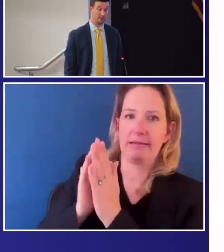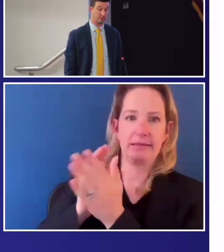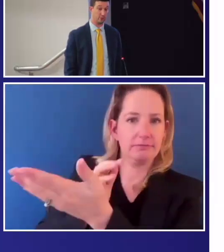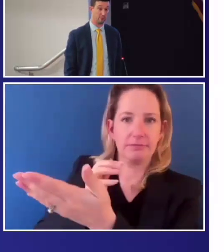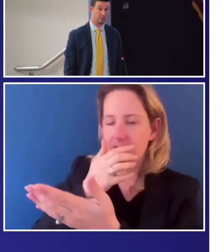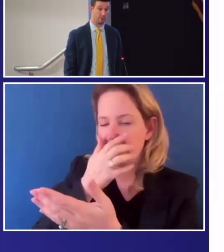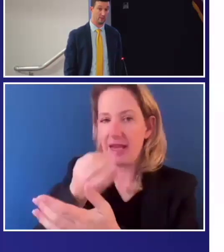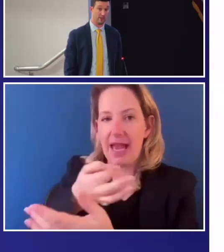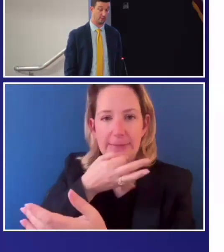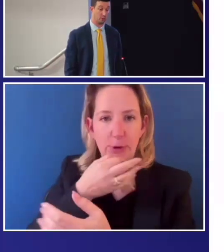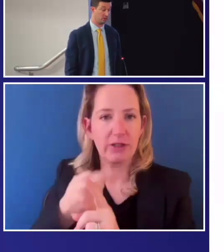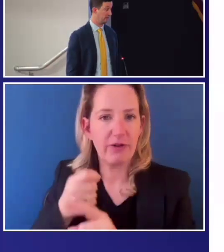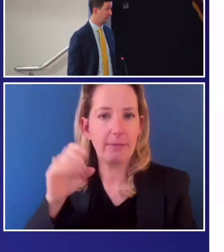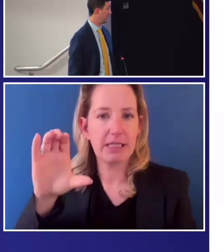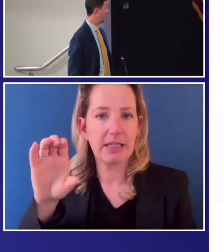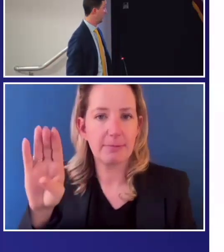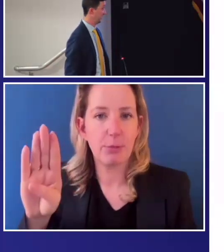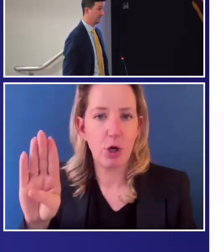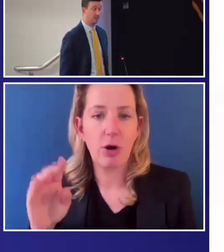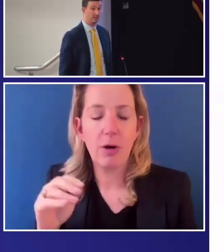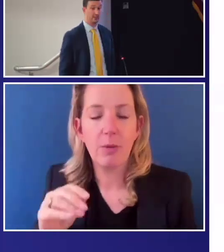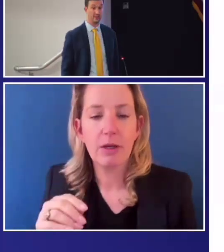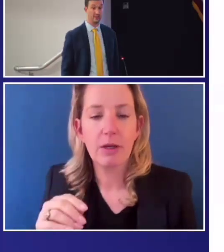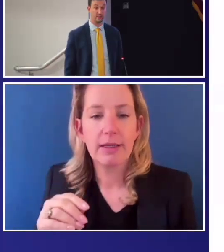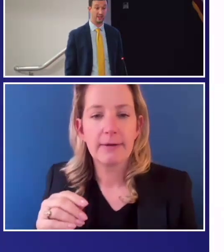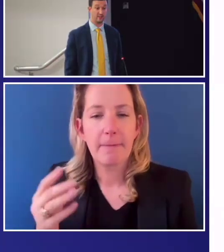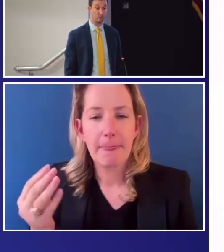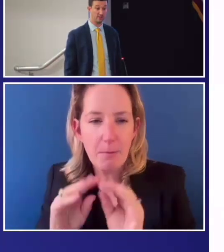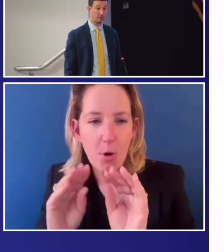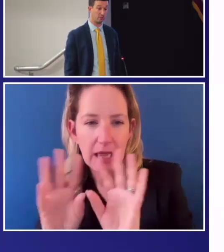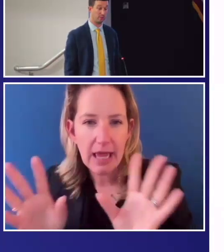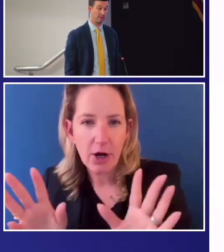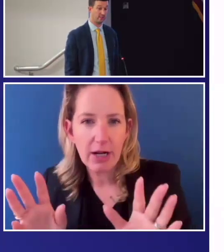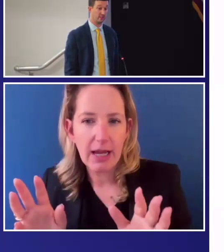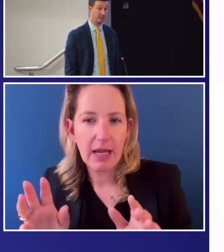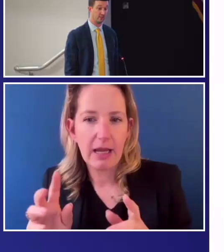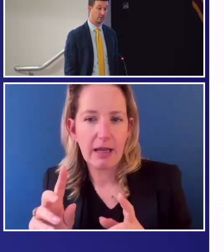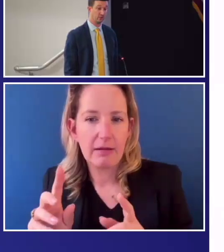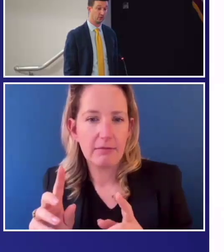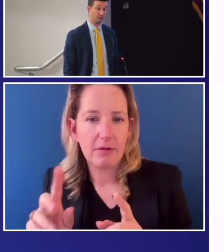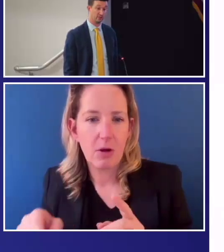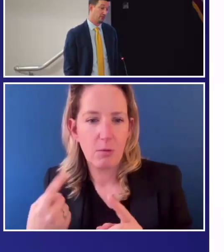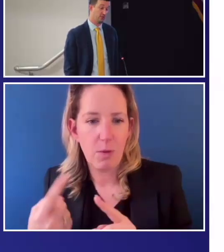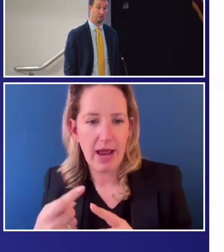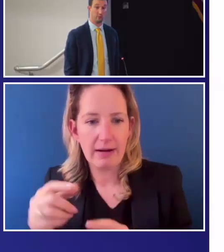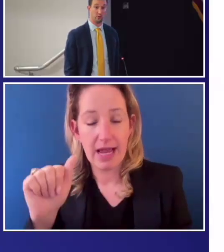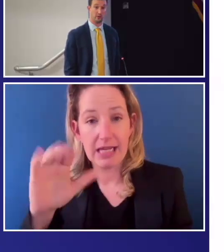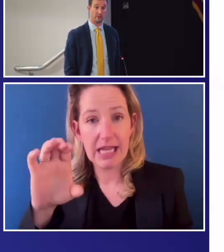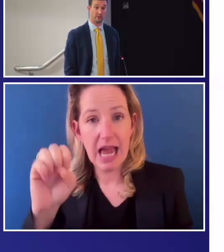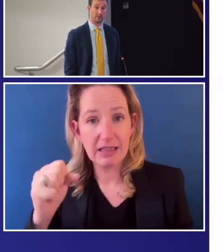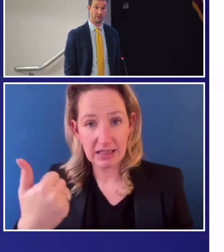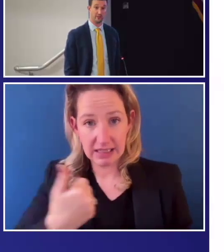in the room has more clarity on is the A -- when sampled by the ACS, are used just self-reporting or is there a